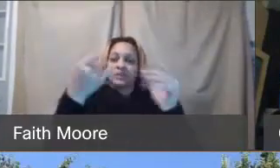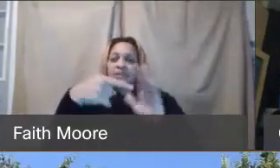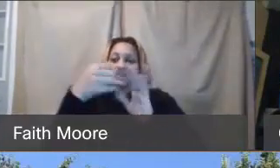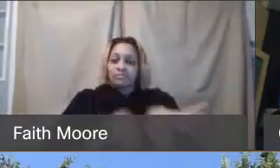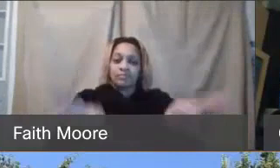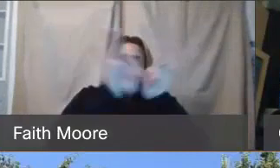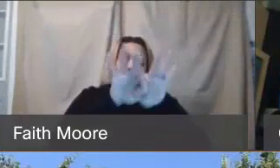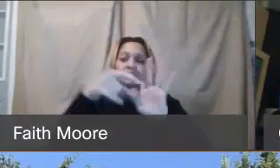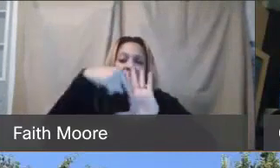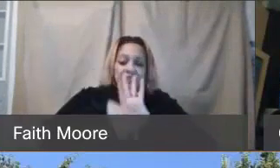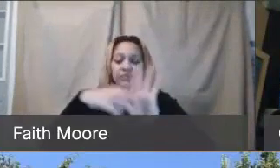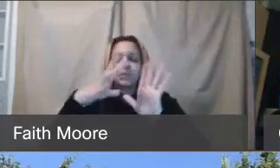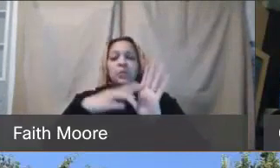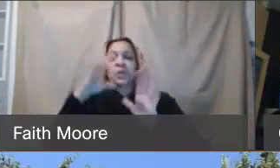the concepts discussion,